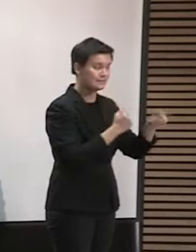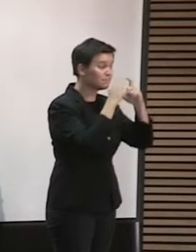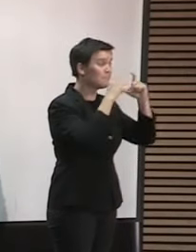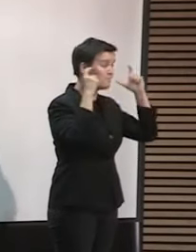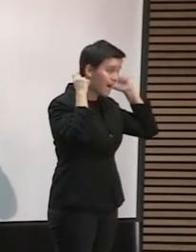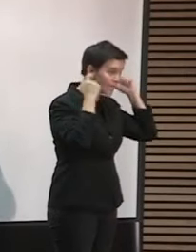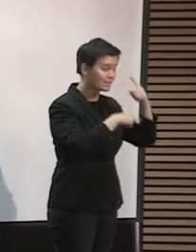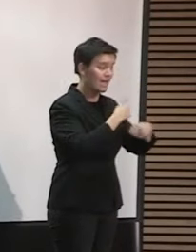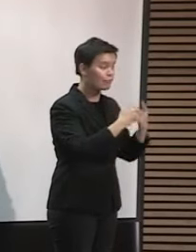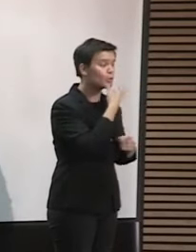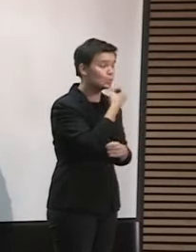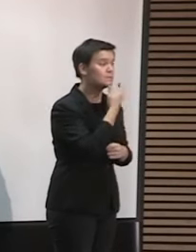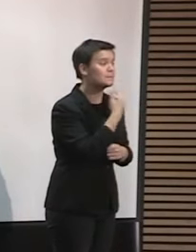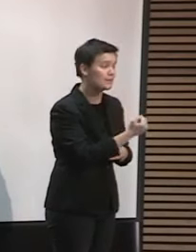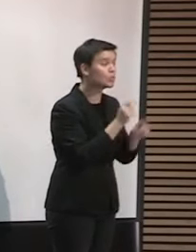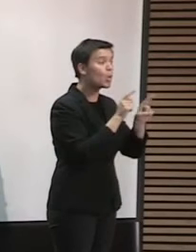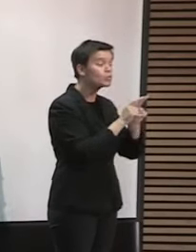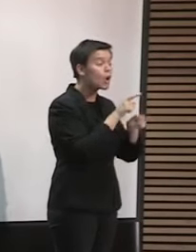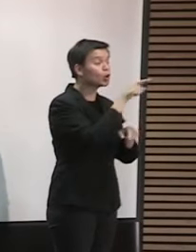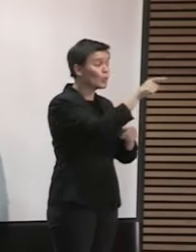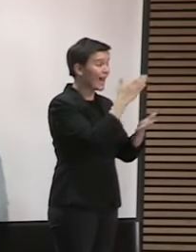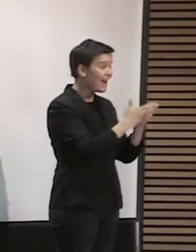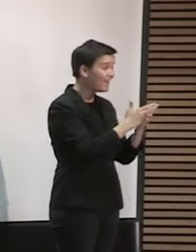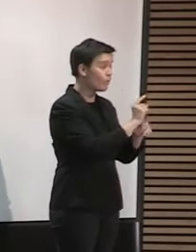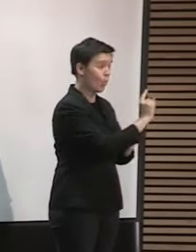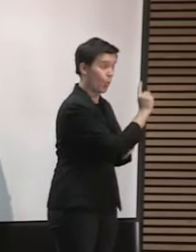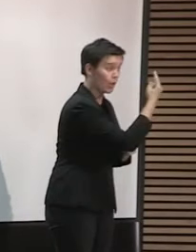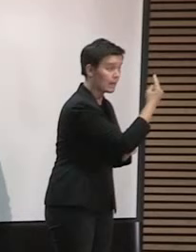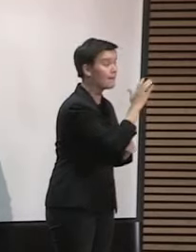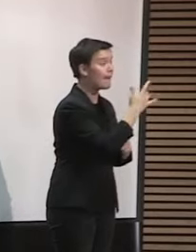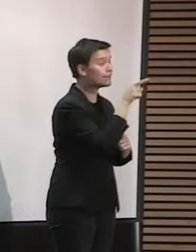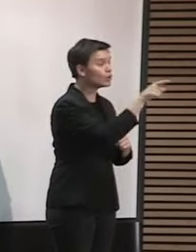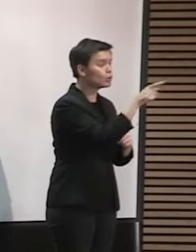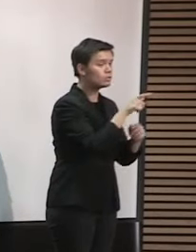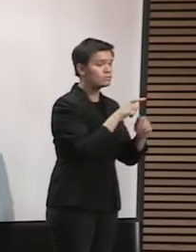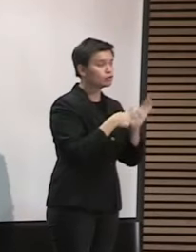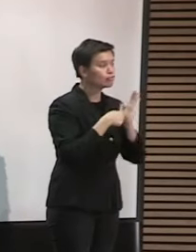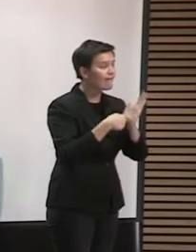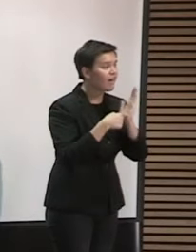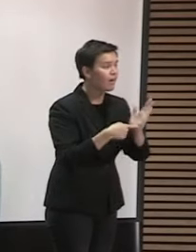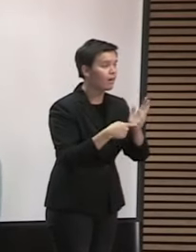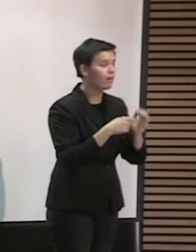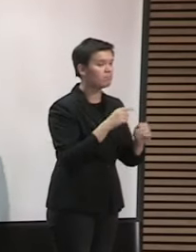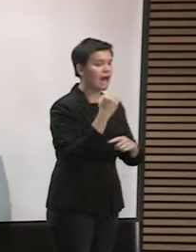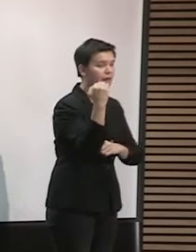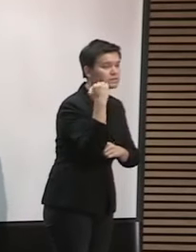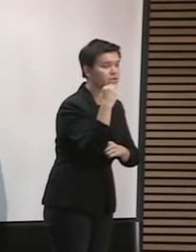through every one of them line by line but I have looked at the advice from the Ministry of Health and the advice from